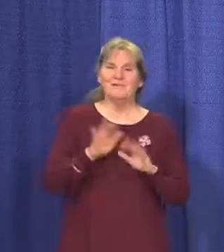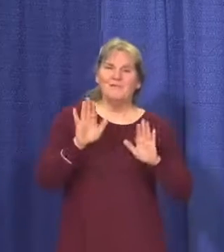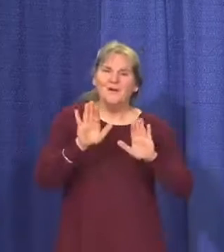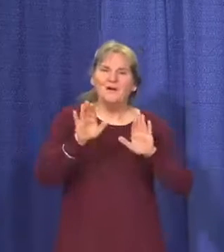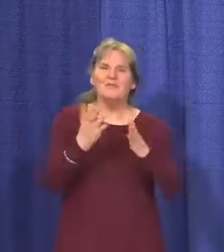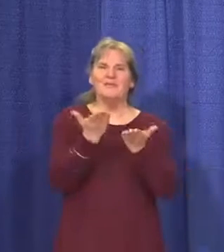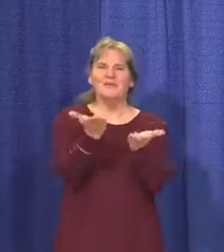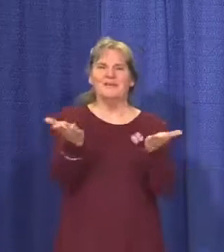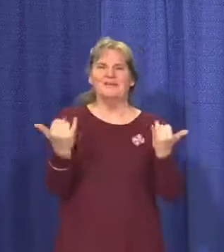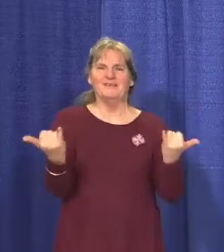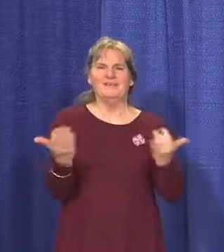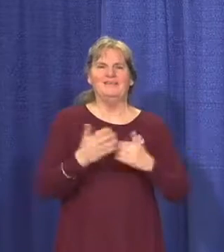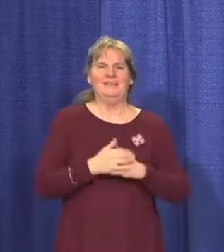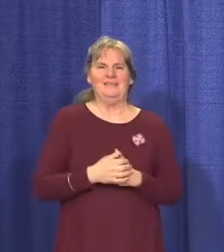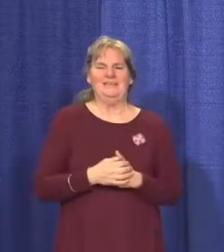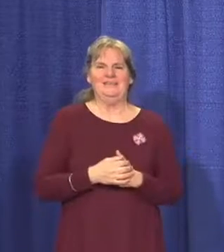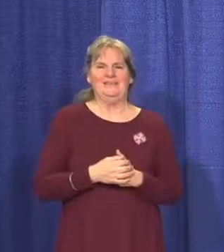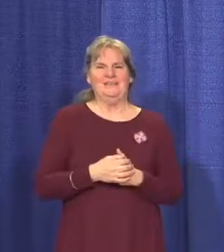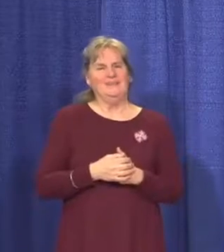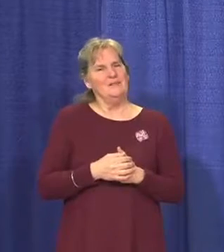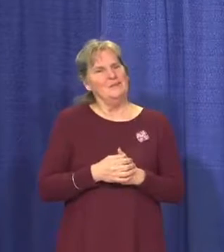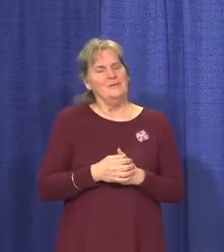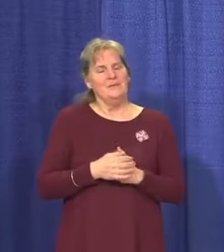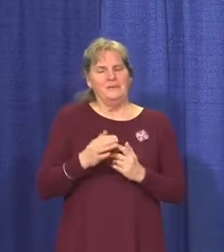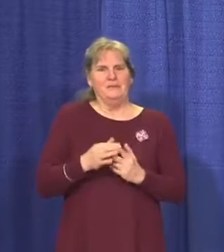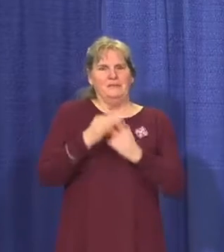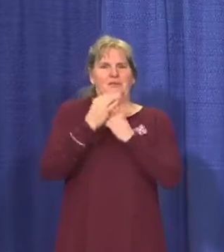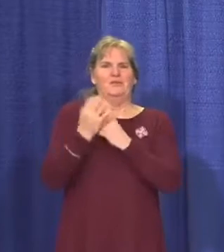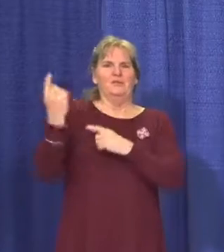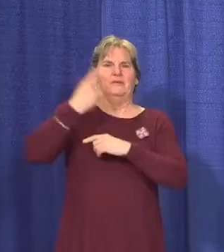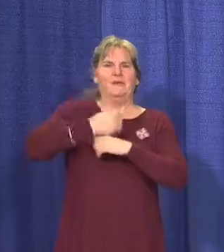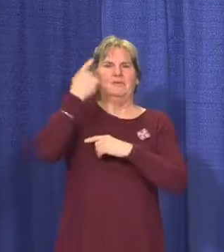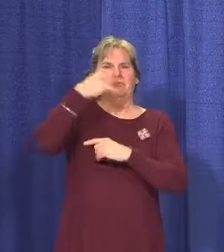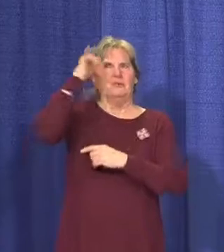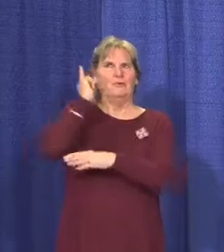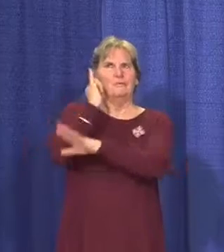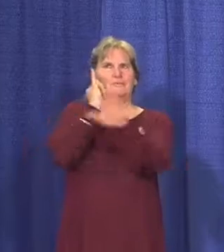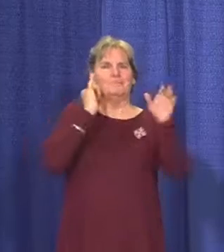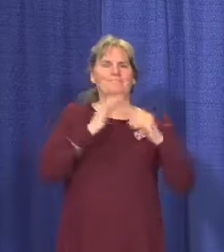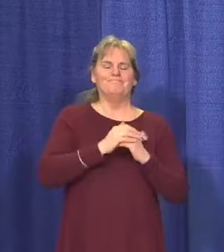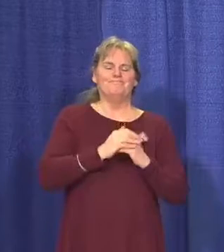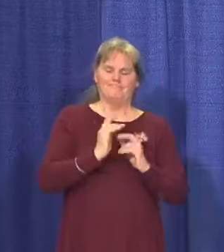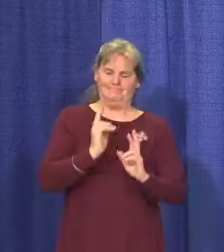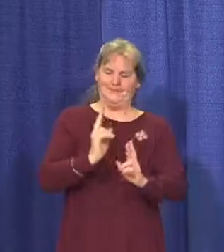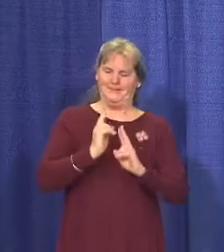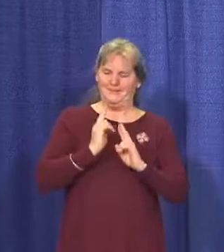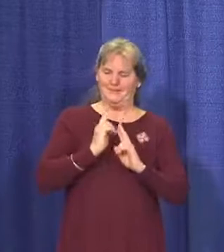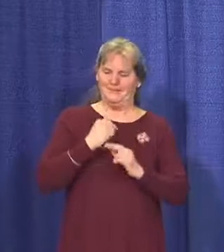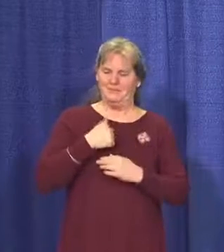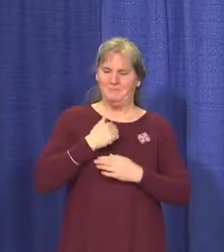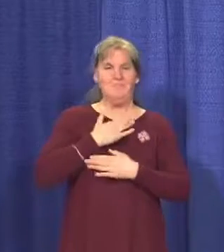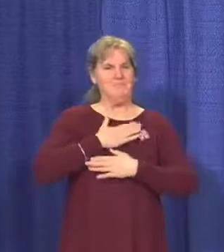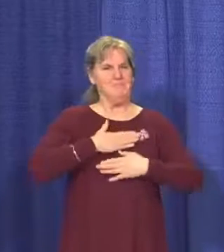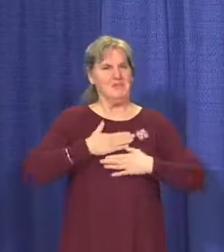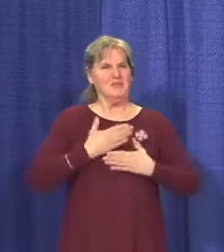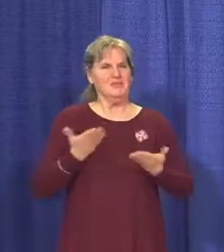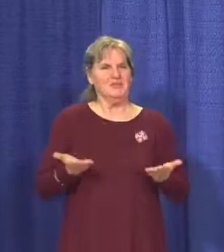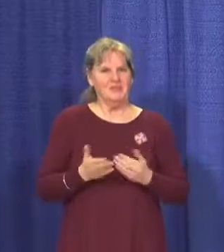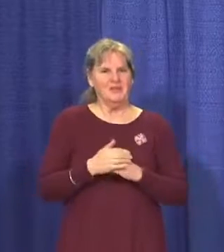It is great to be here with you all. Certainly a very special day for Yukon. Then honour and absolute